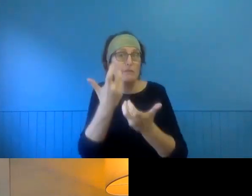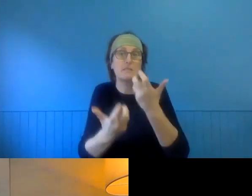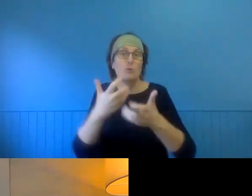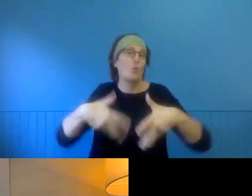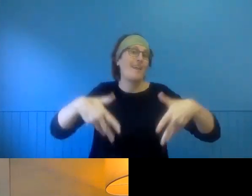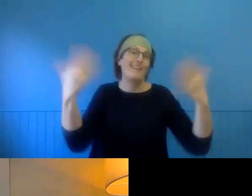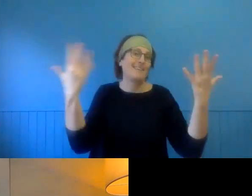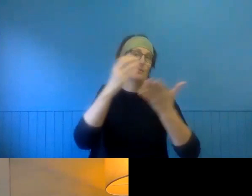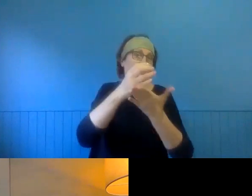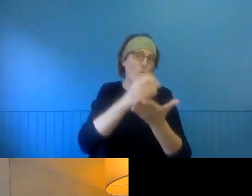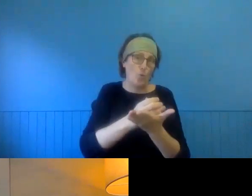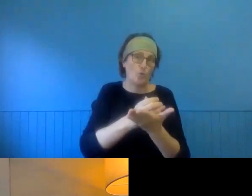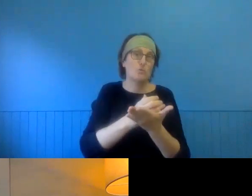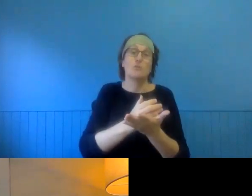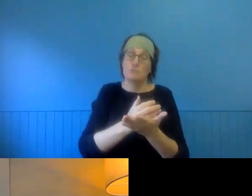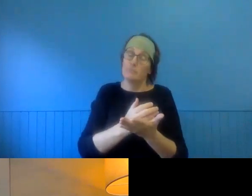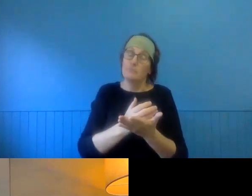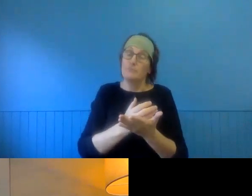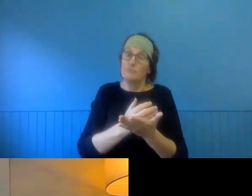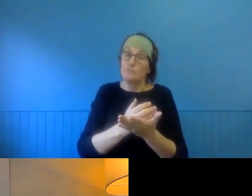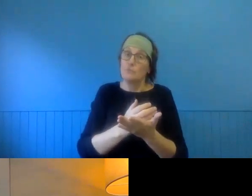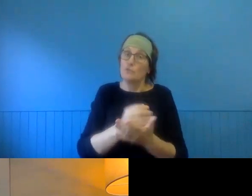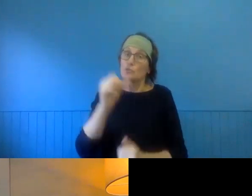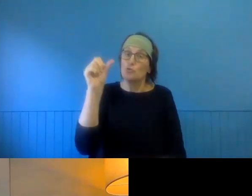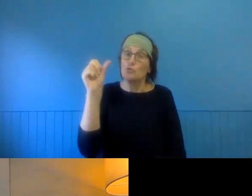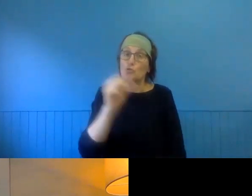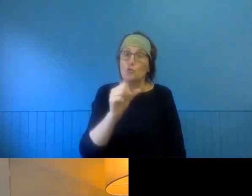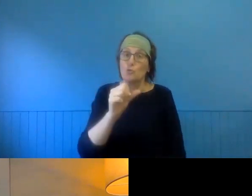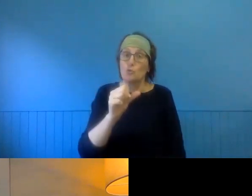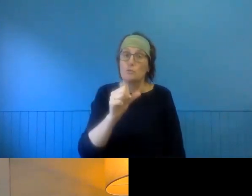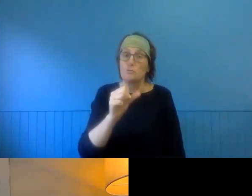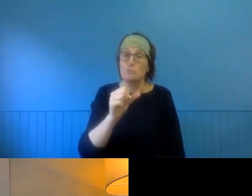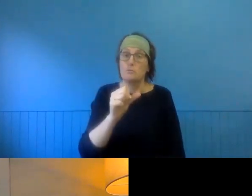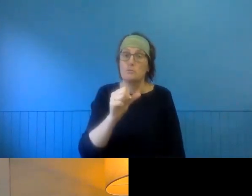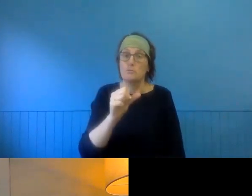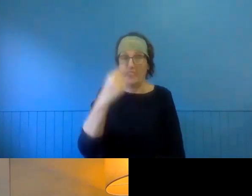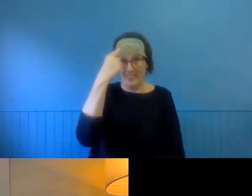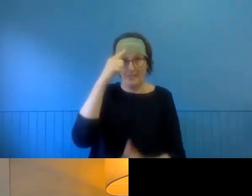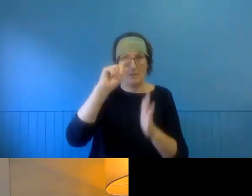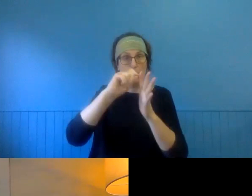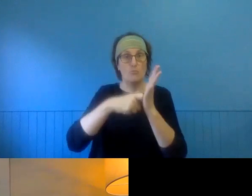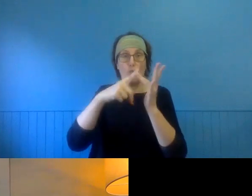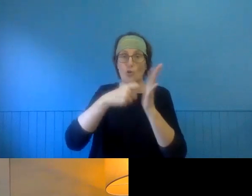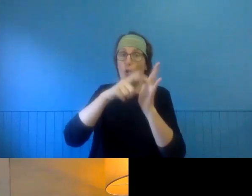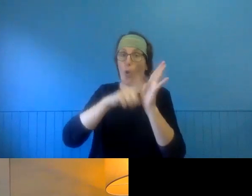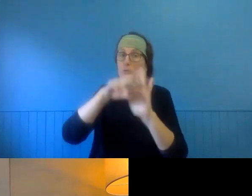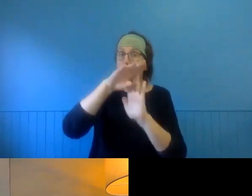that you should really be focusing on these protocols, focus on living